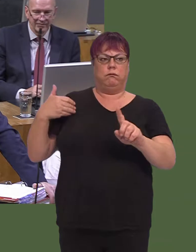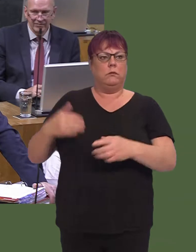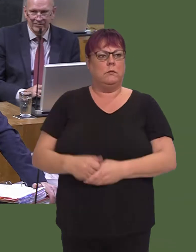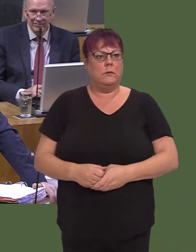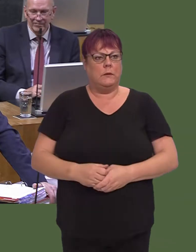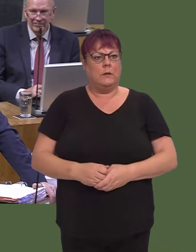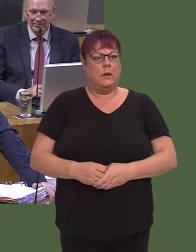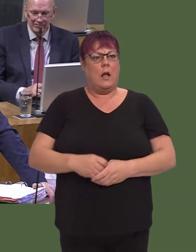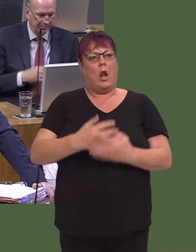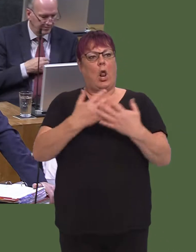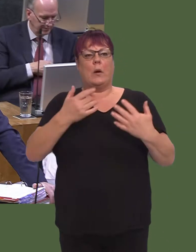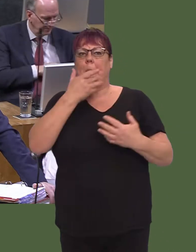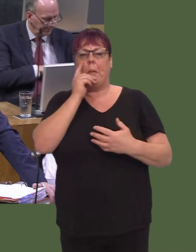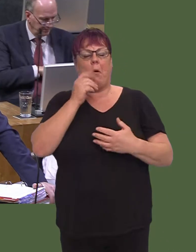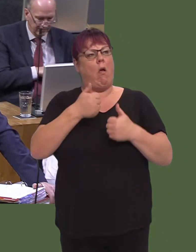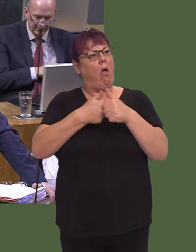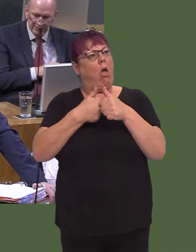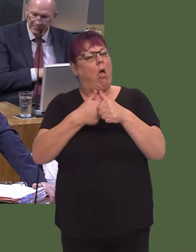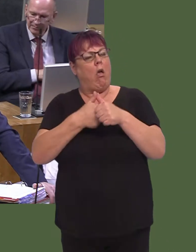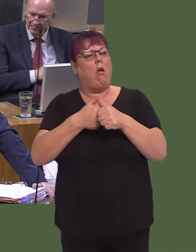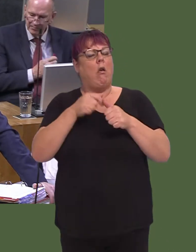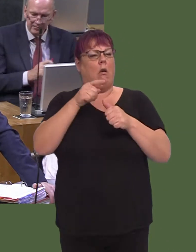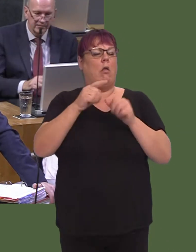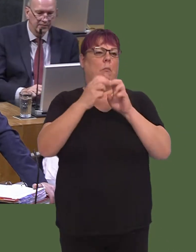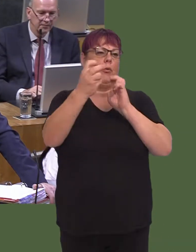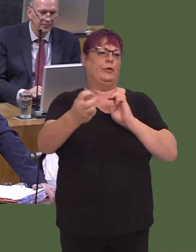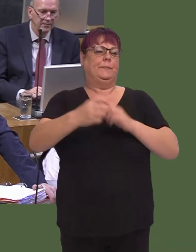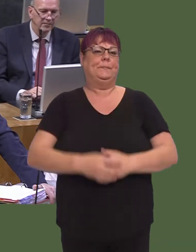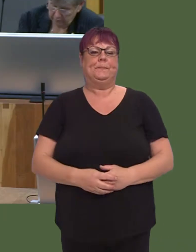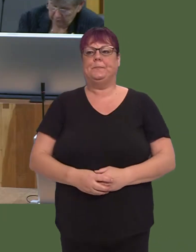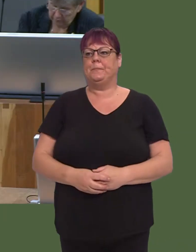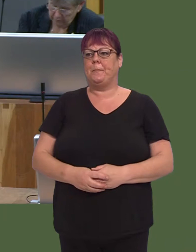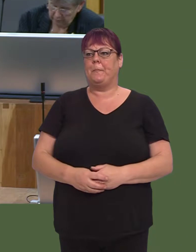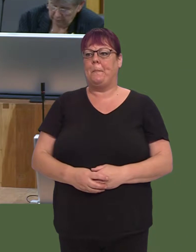history and is held in great affection in the hearts of the people of his constituency and, indeed, Newport West as well.